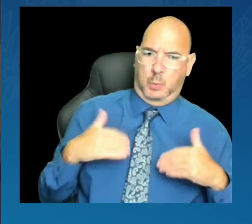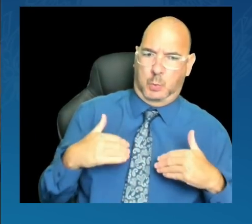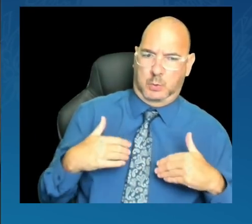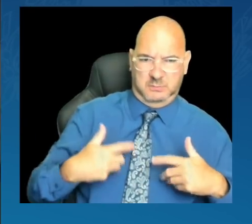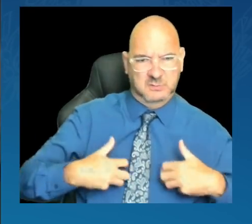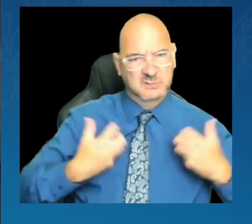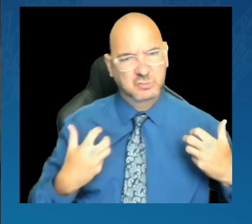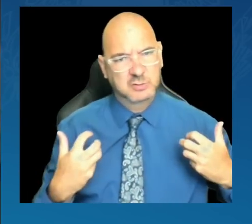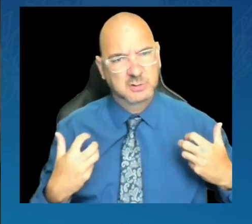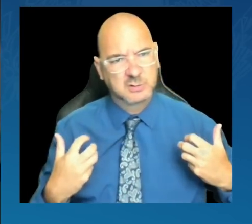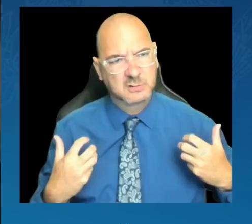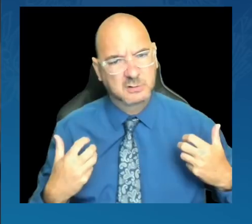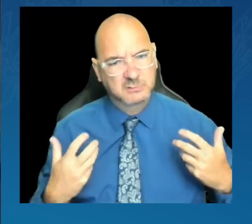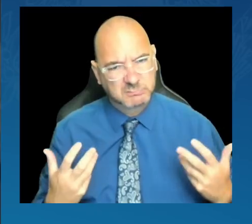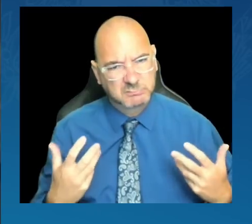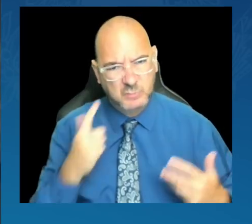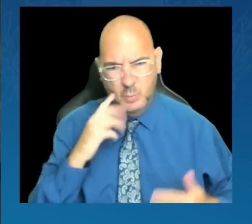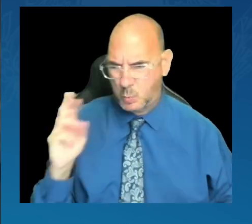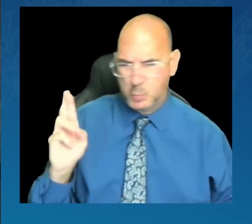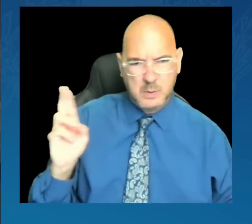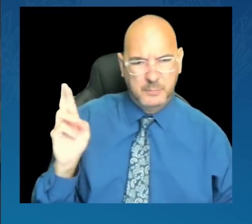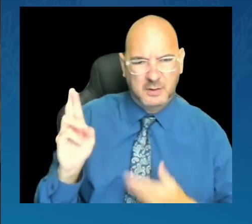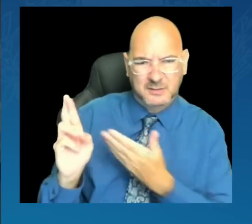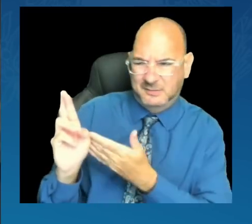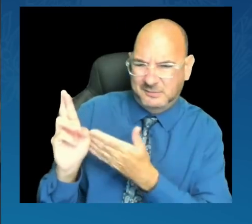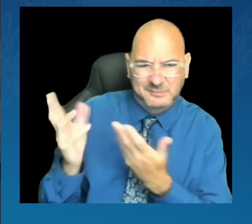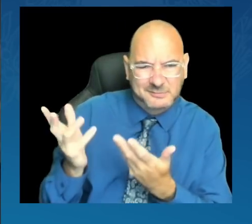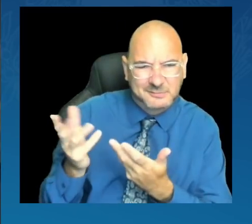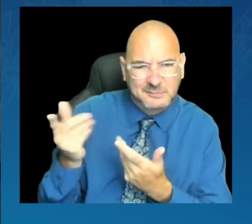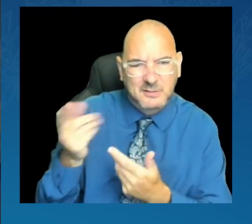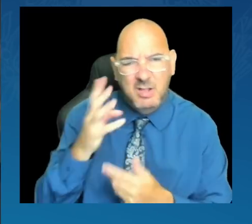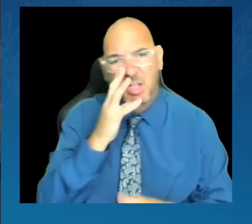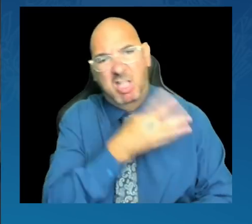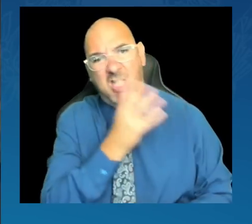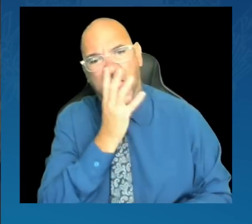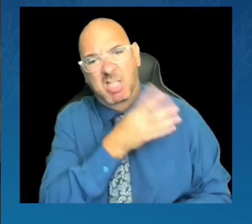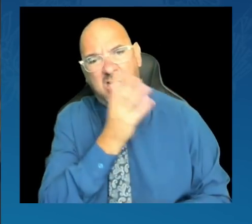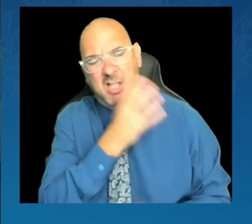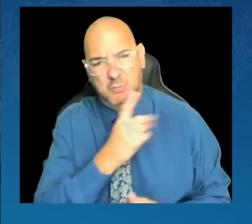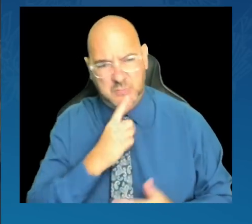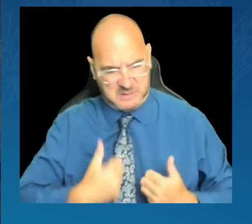not only continue to ignore these real life and death situations for families,